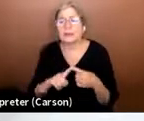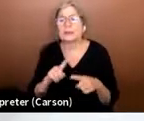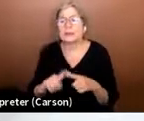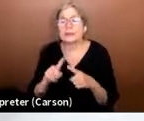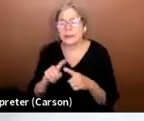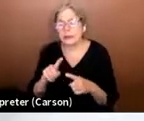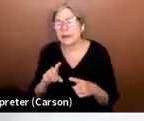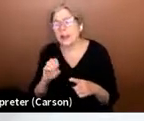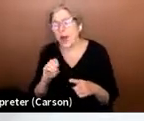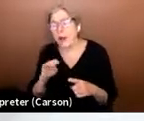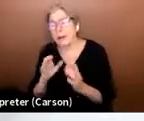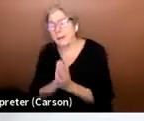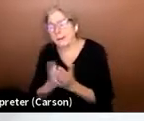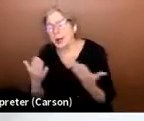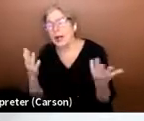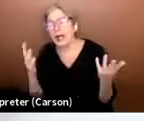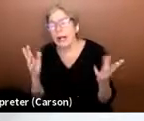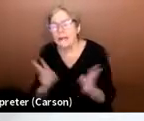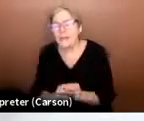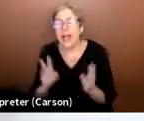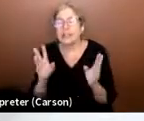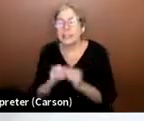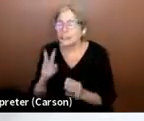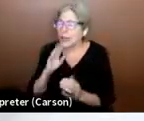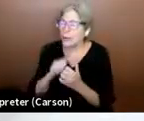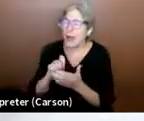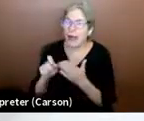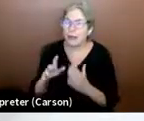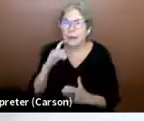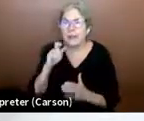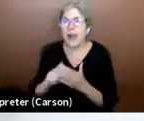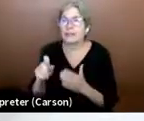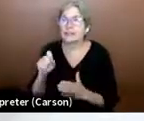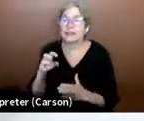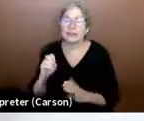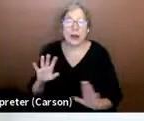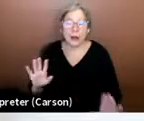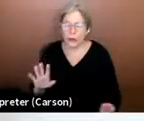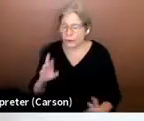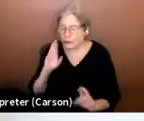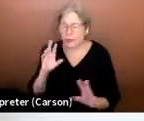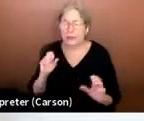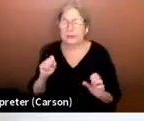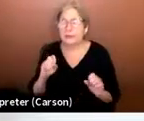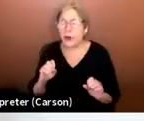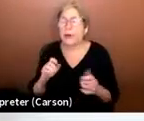talking to authors. It's amazing. These authors are so receptive. They are so thrilled and energy